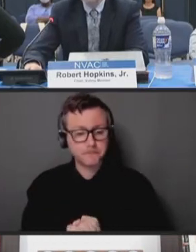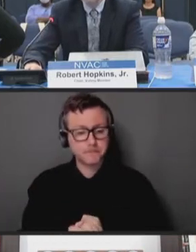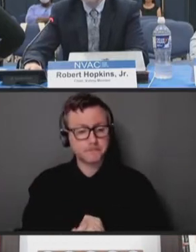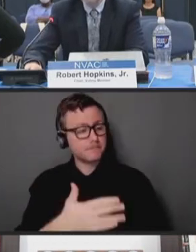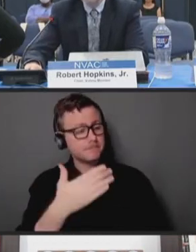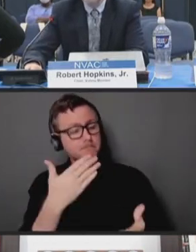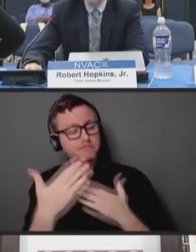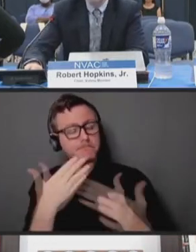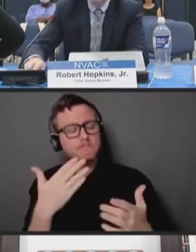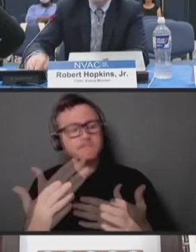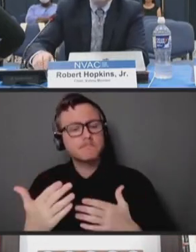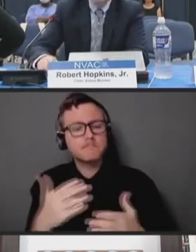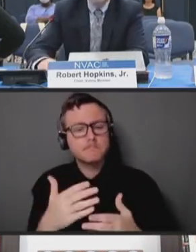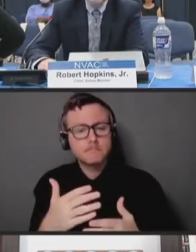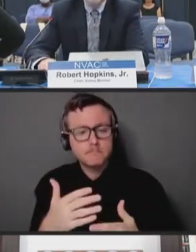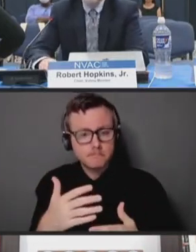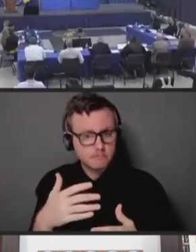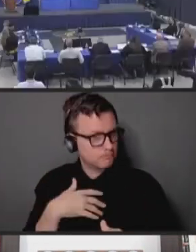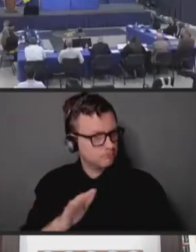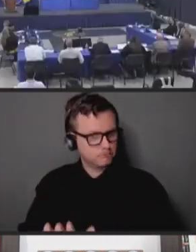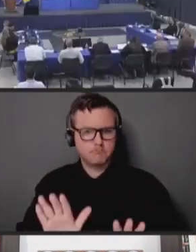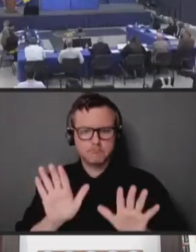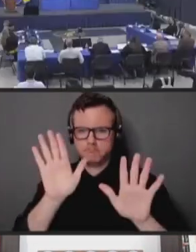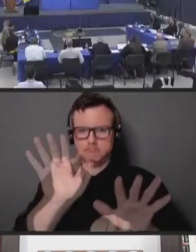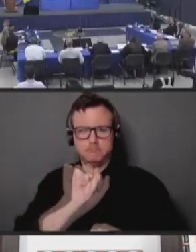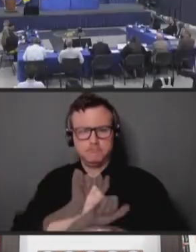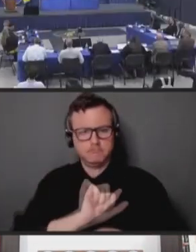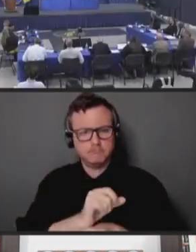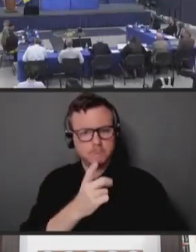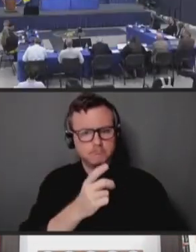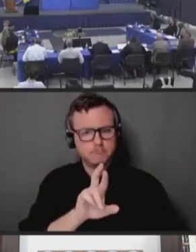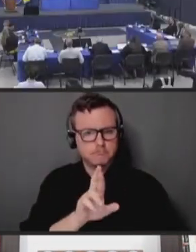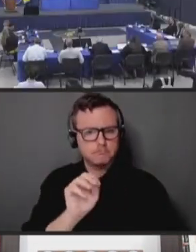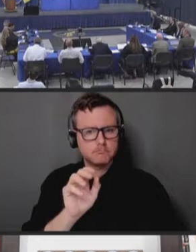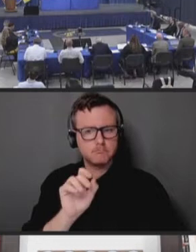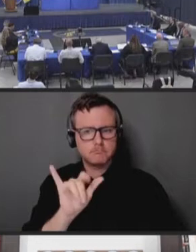Dan Hoff: Thank you. Outstanding work, Dr. Memoli.